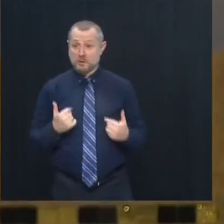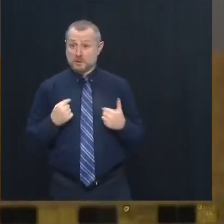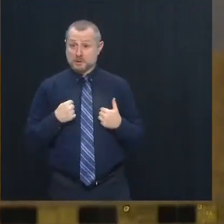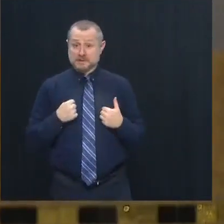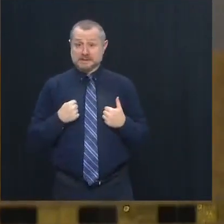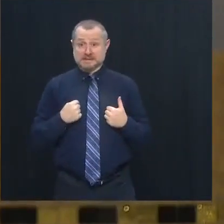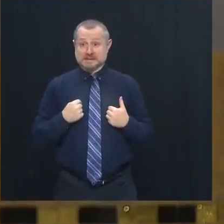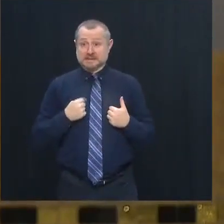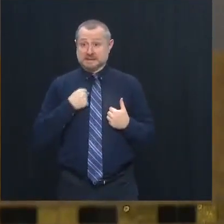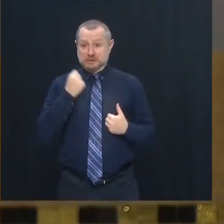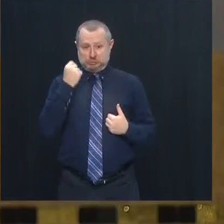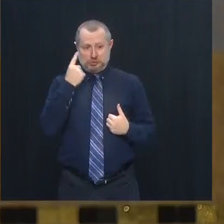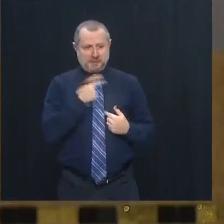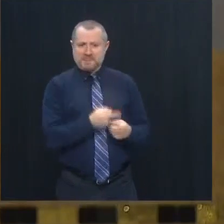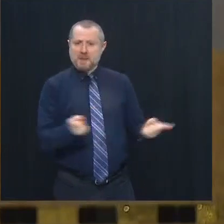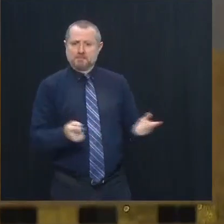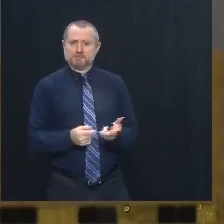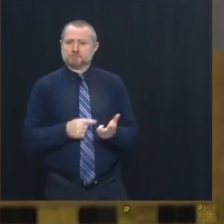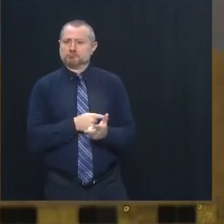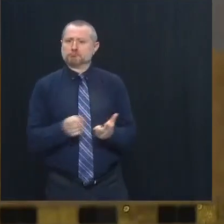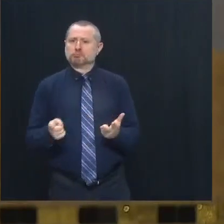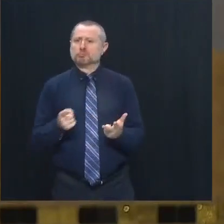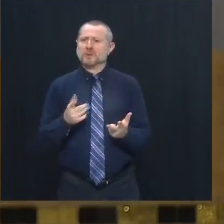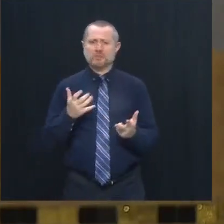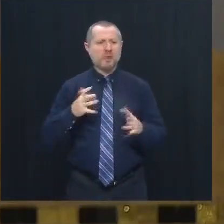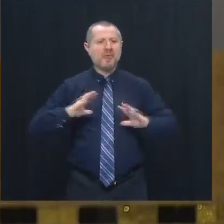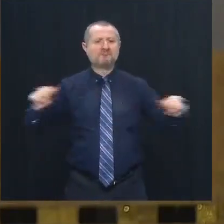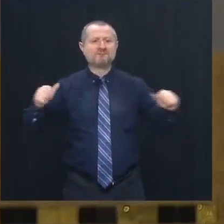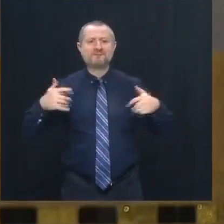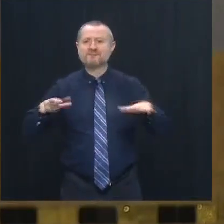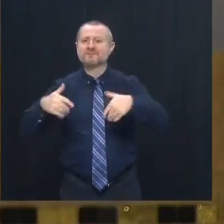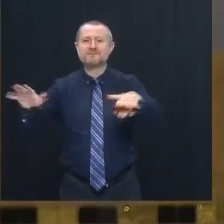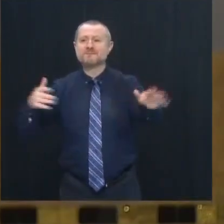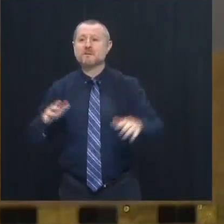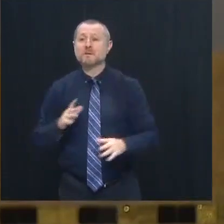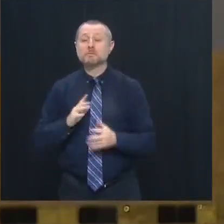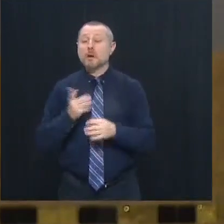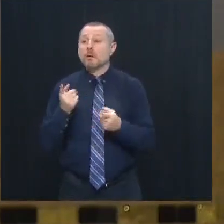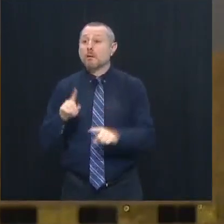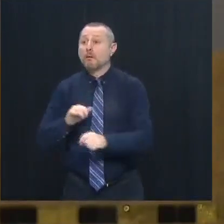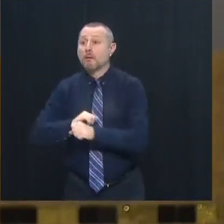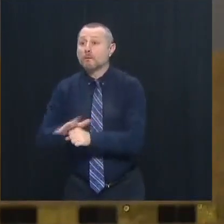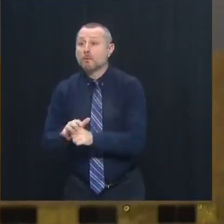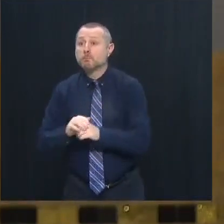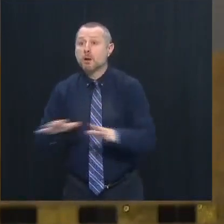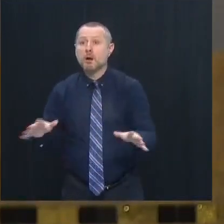NEEDED LIBERATION AND INDIVIDUALITY AND FREEDOM. AND BECAUSE DAD JUST DIDN'T GET